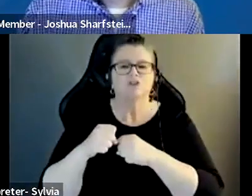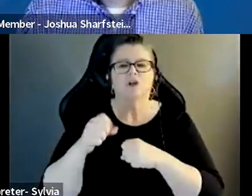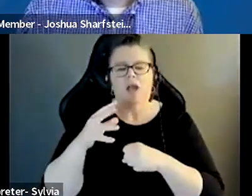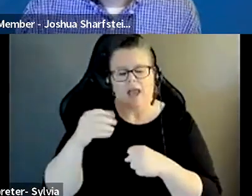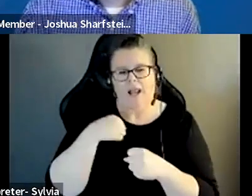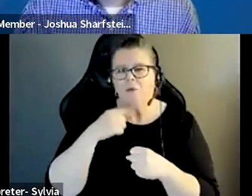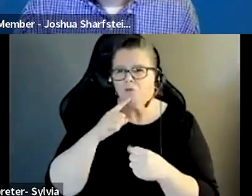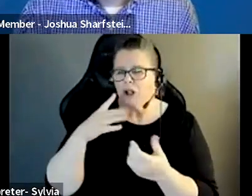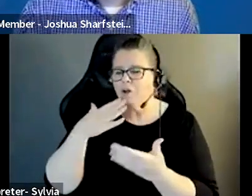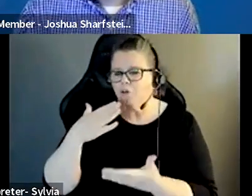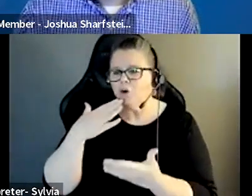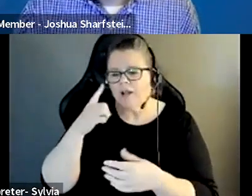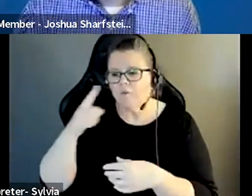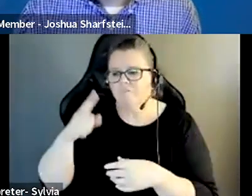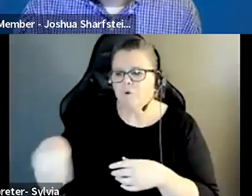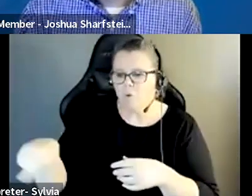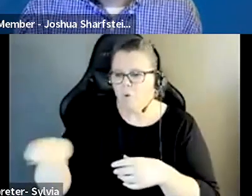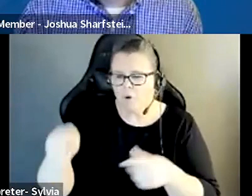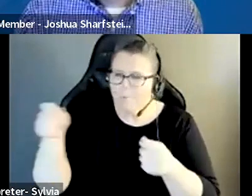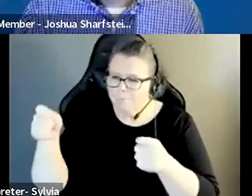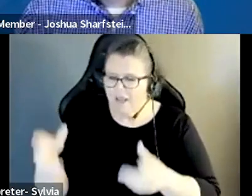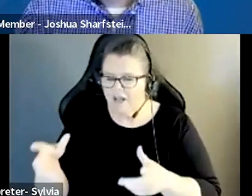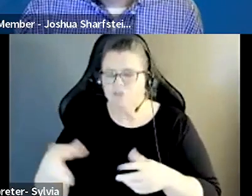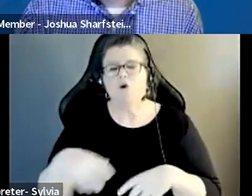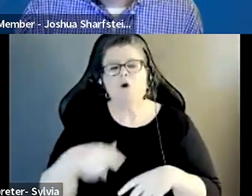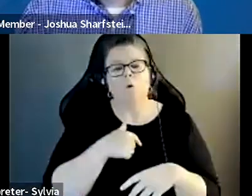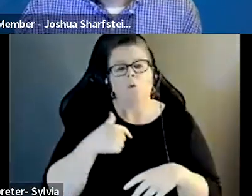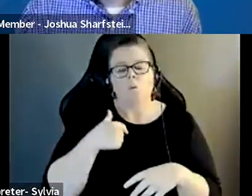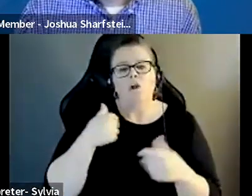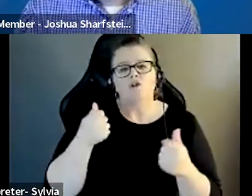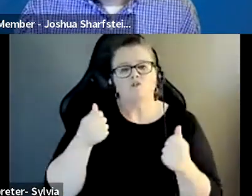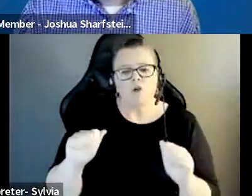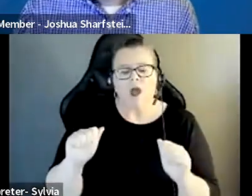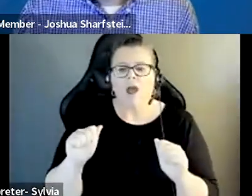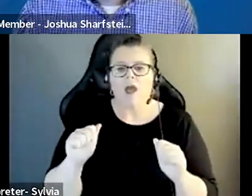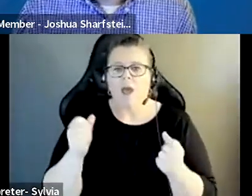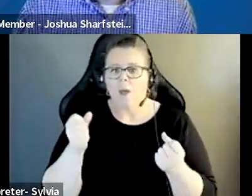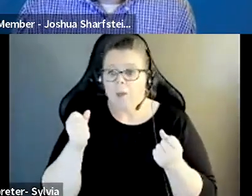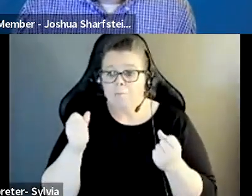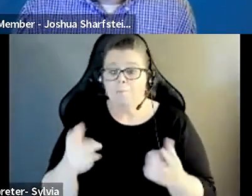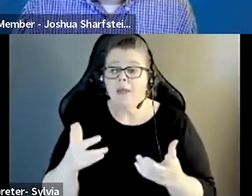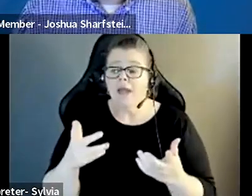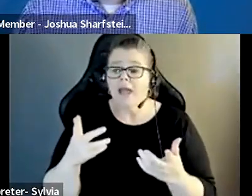to be the incident manager. We're trying to bring many of the activities into the program